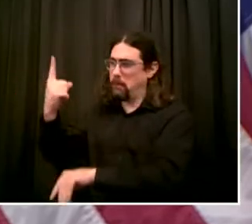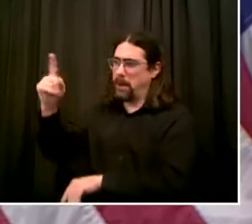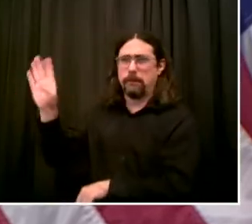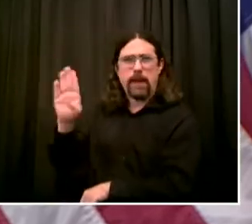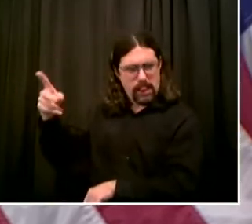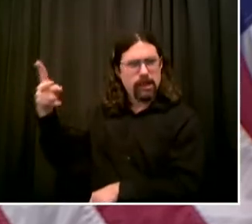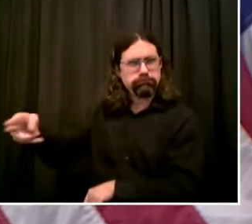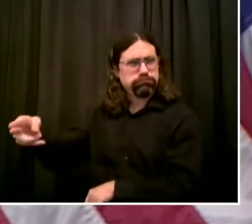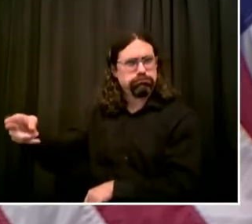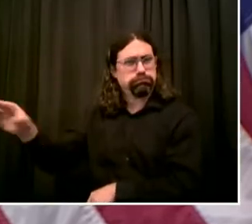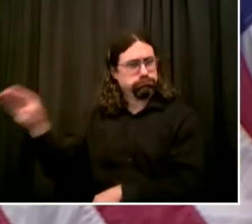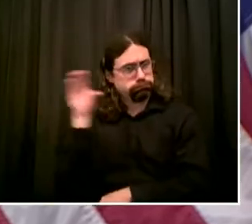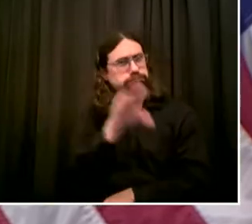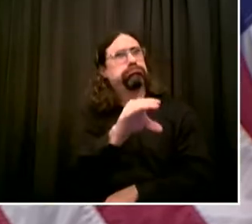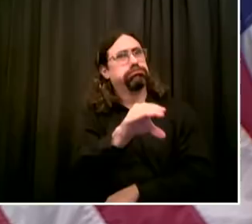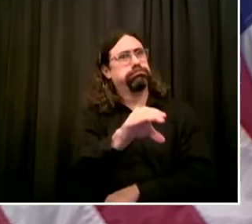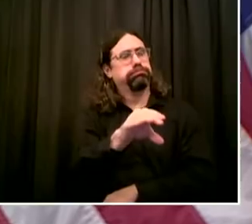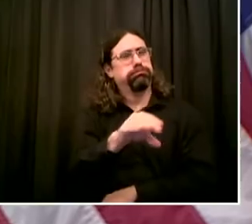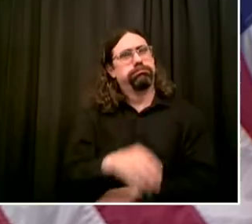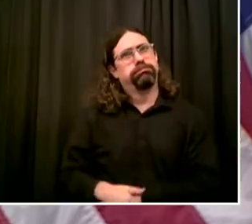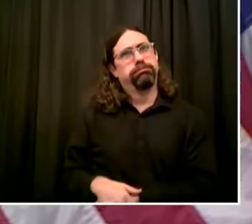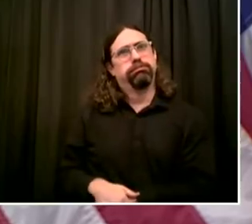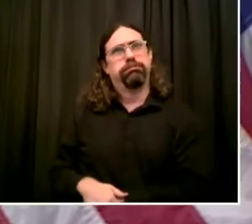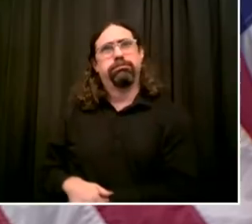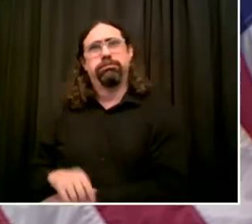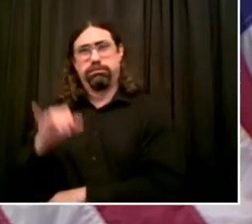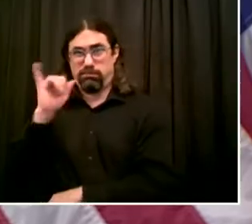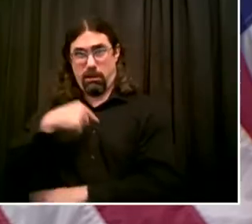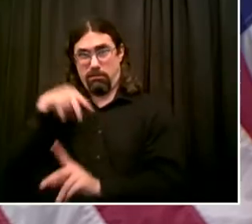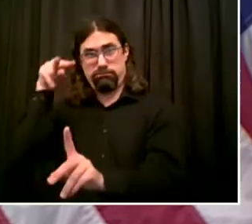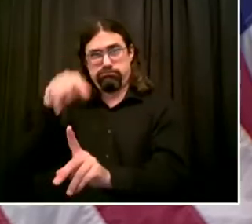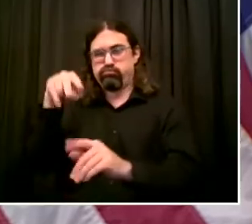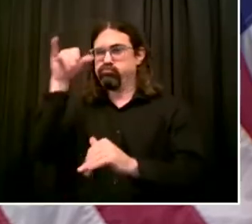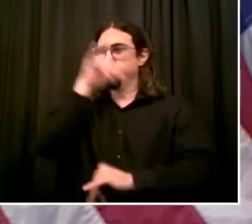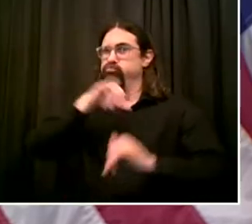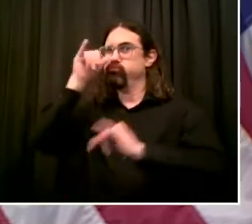KEEP OUR CITY SAFE AND MAKE URSE THAT UOR FFOICERS ARE ON PATROL WHERE WE NEED THEM